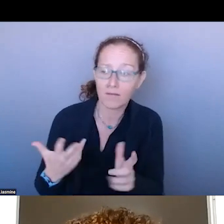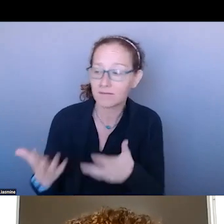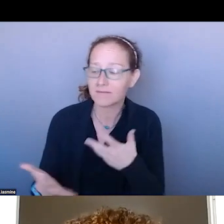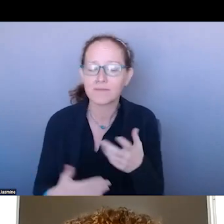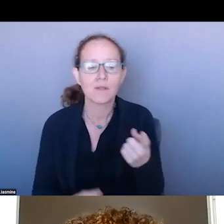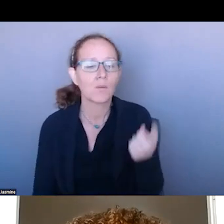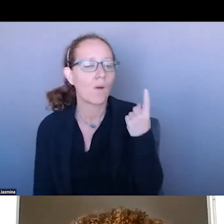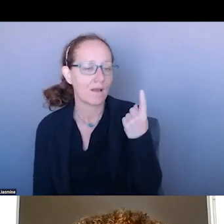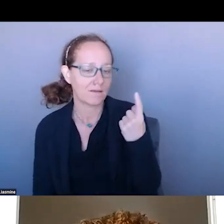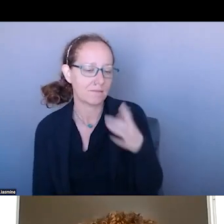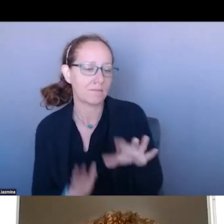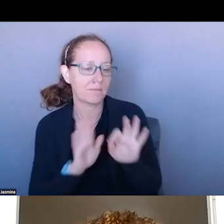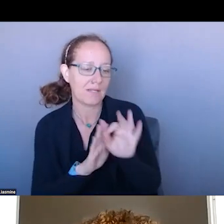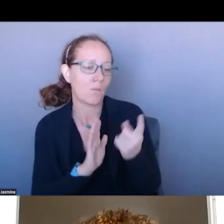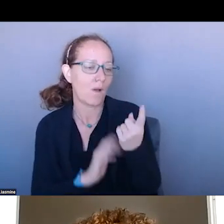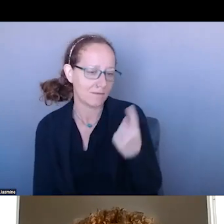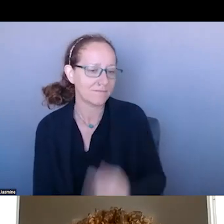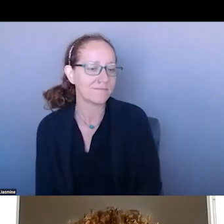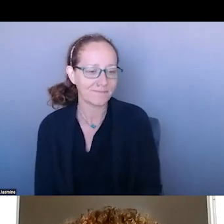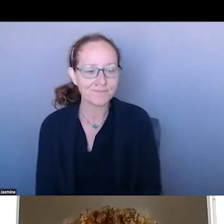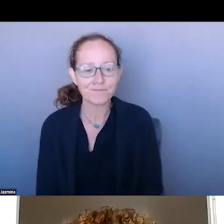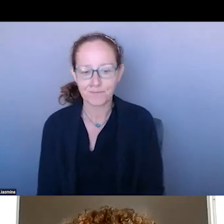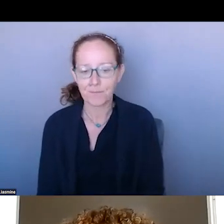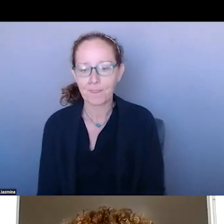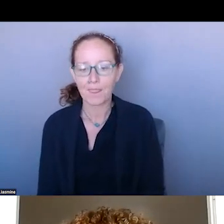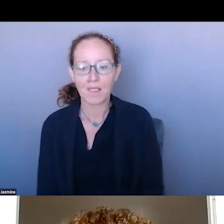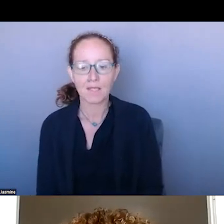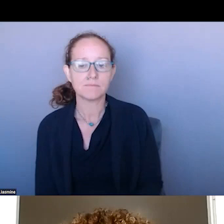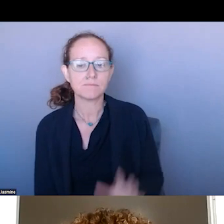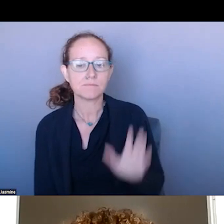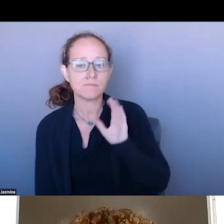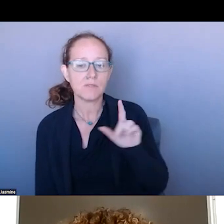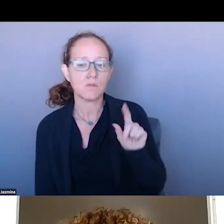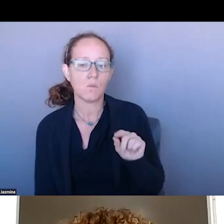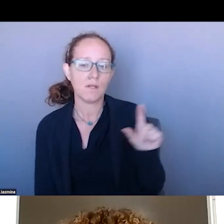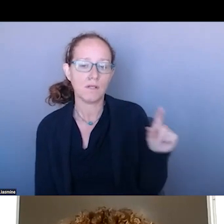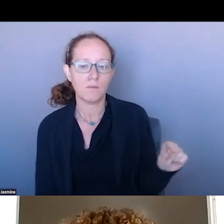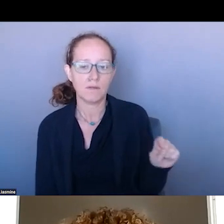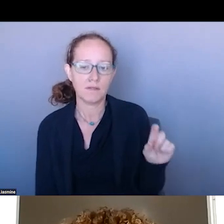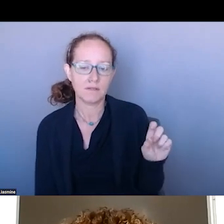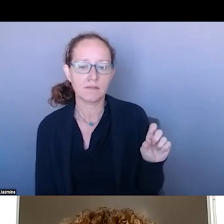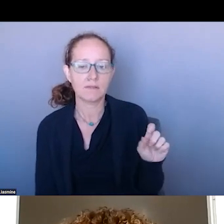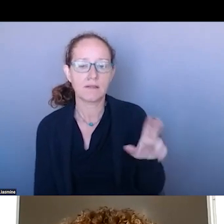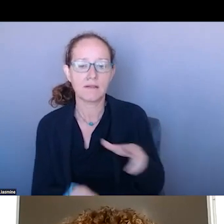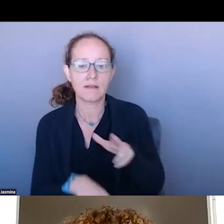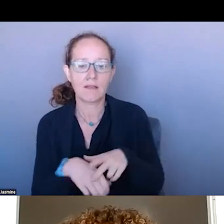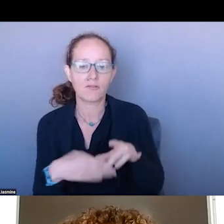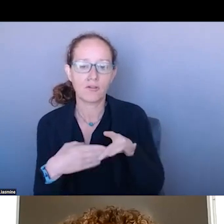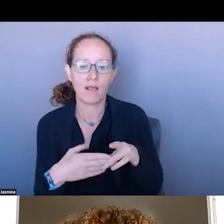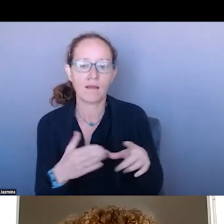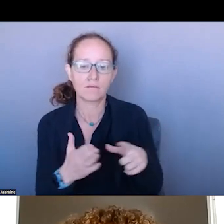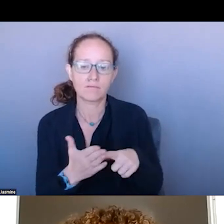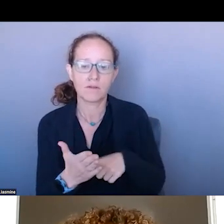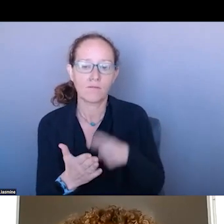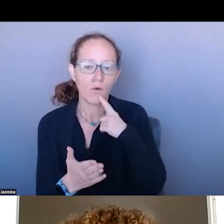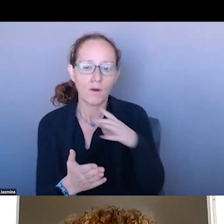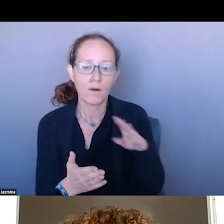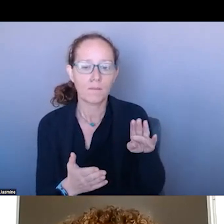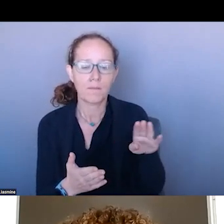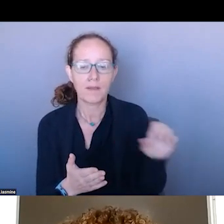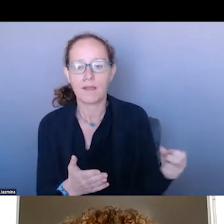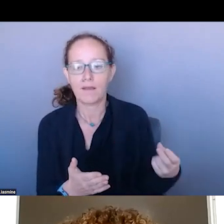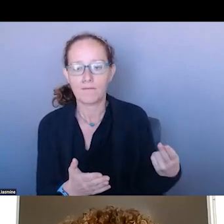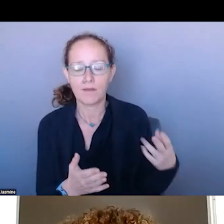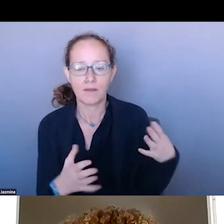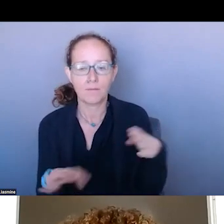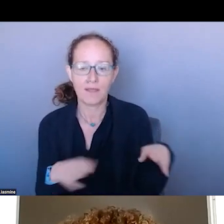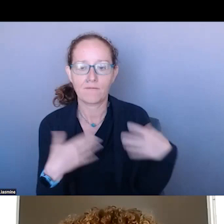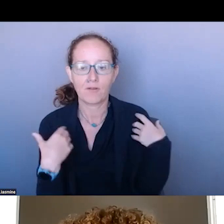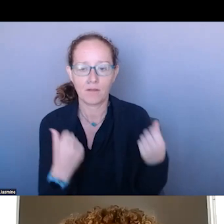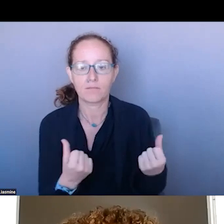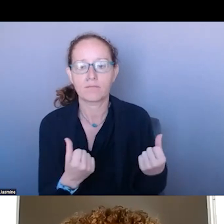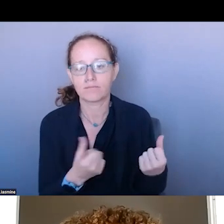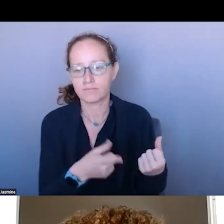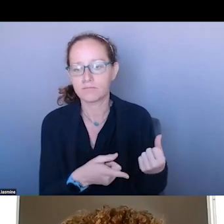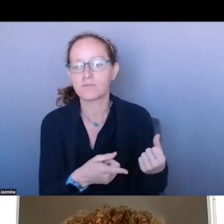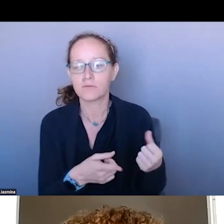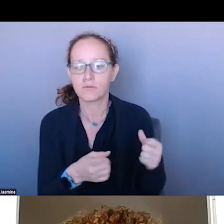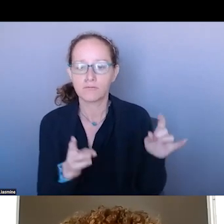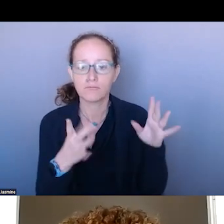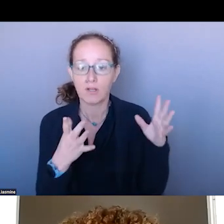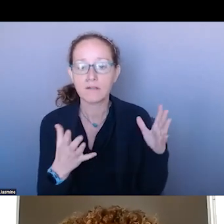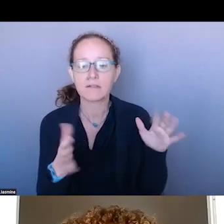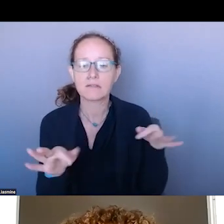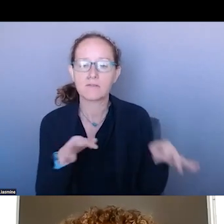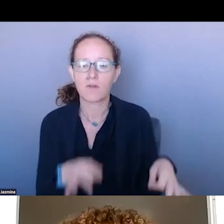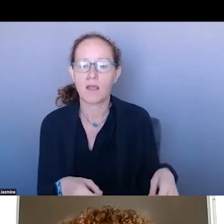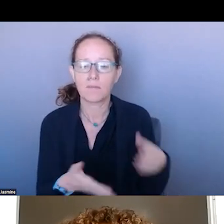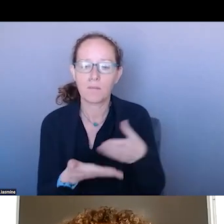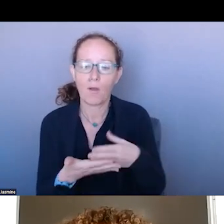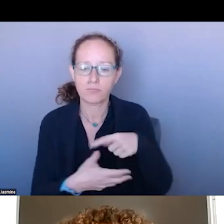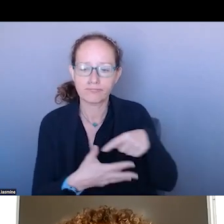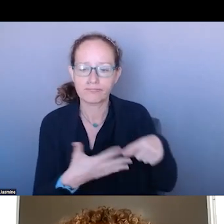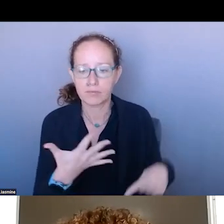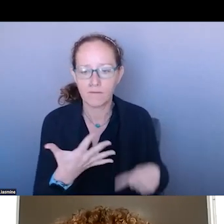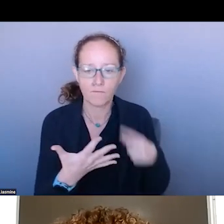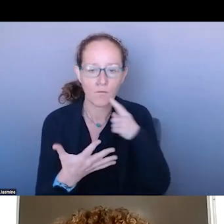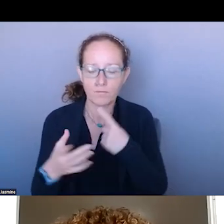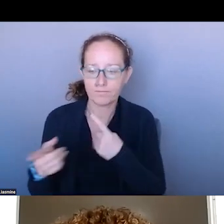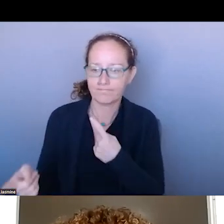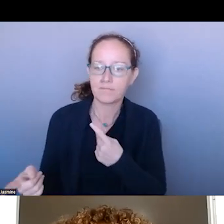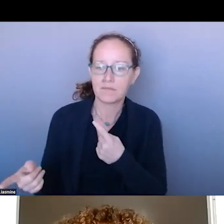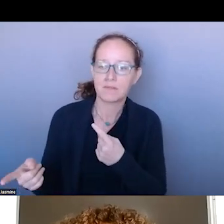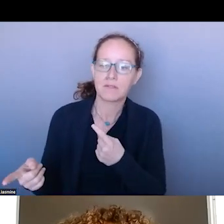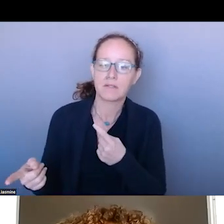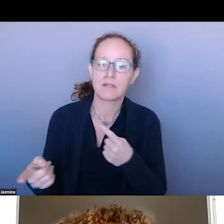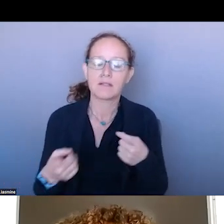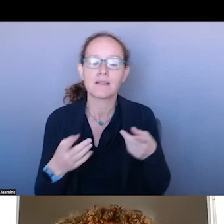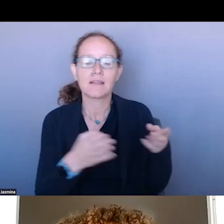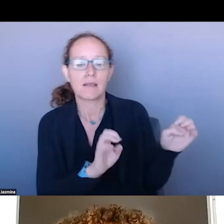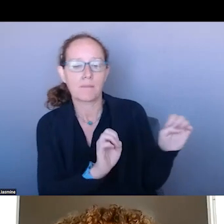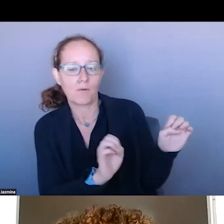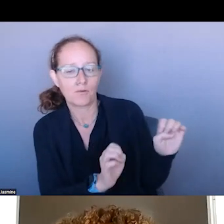: OKAY. OKAY. >>: (READING TRIVIA QUESTION)